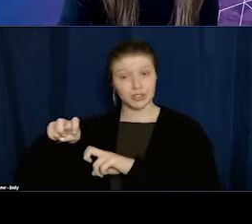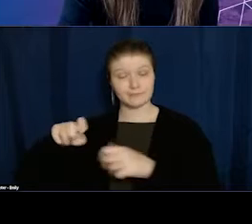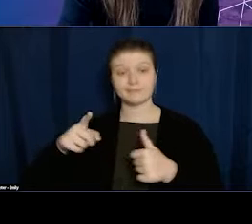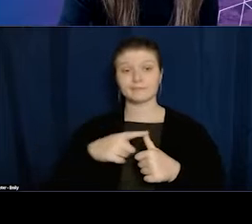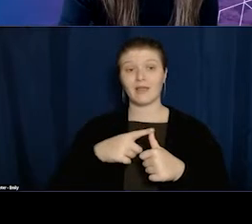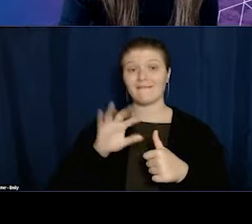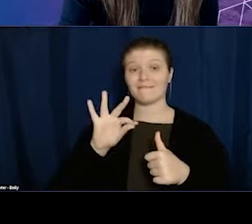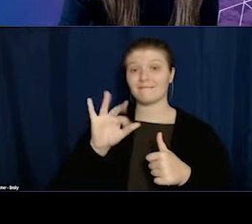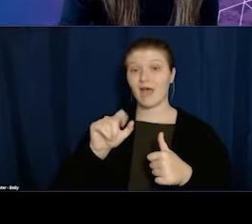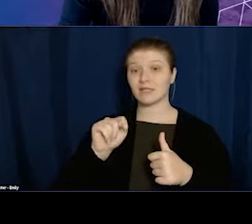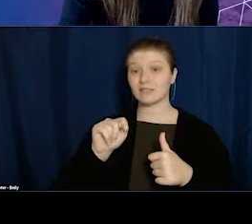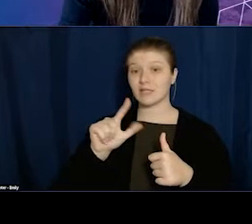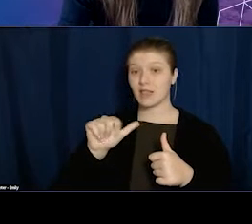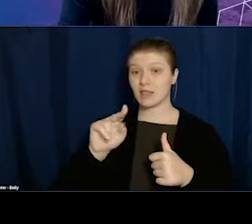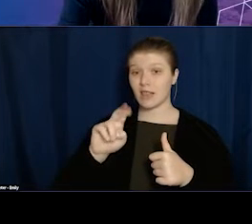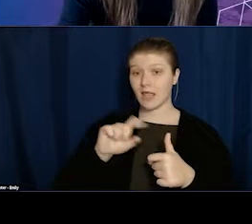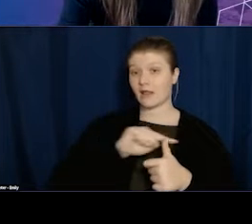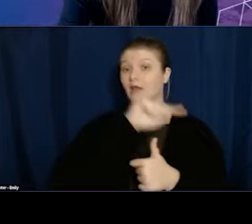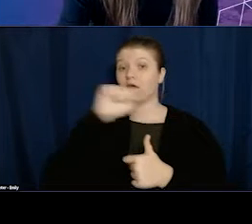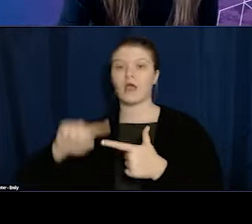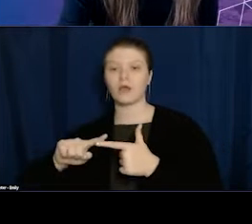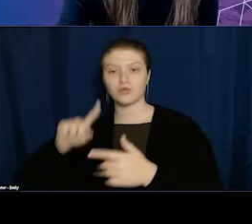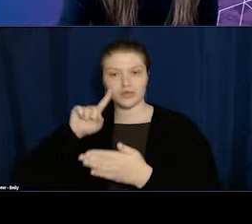and some of the key dates and time frames for you to keep in mind for.